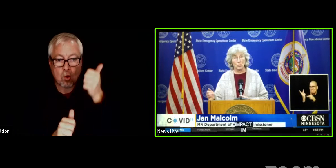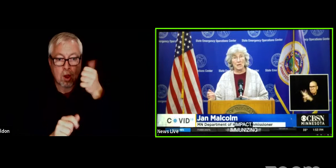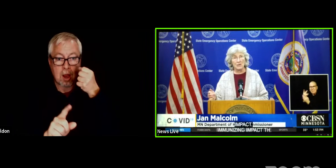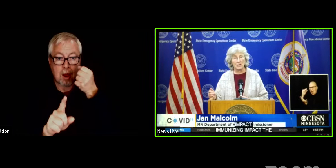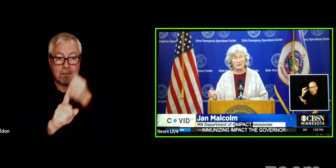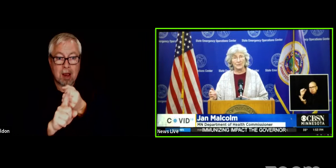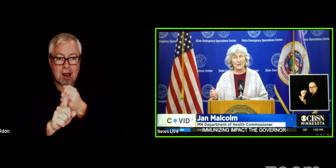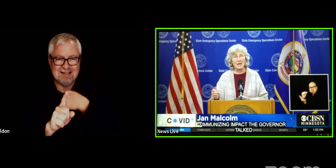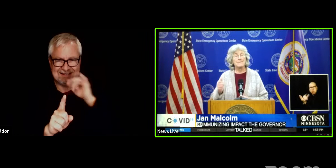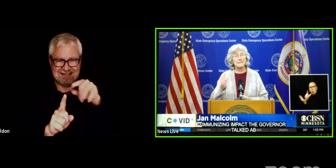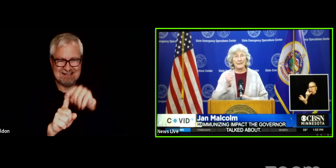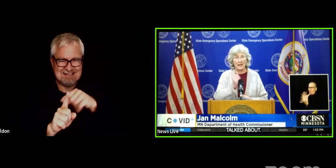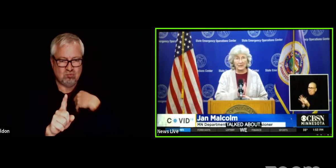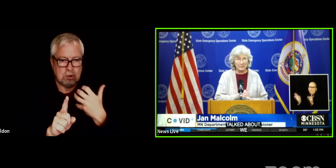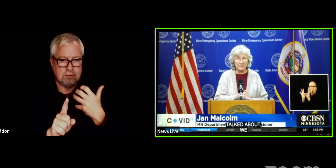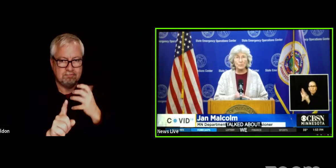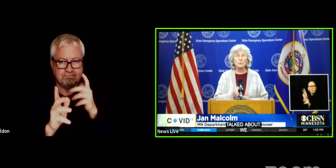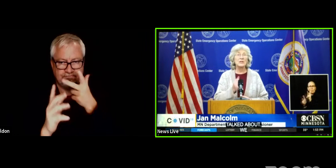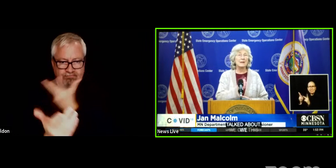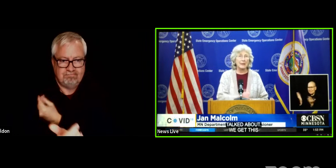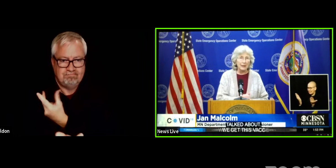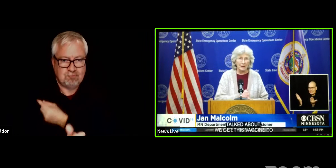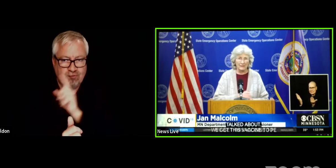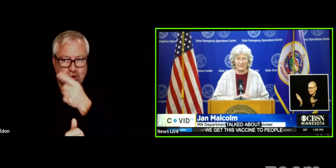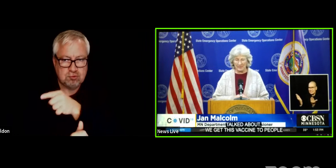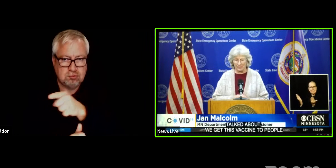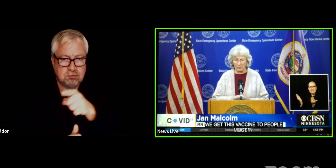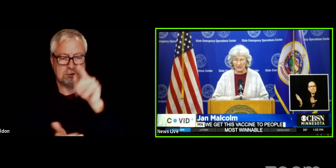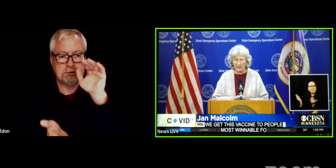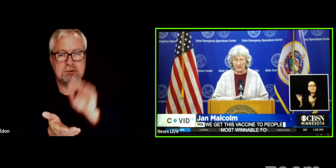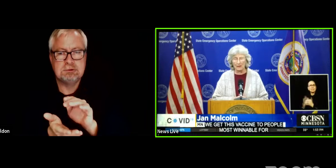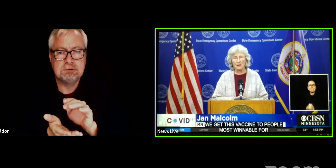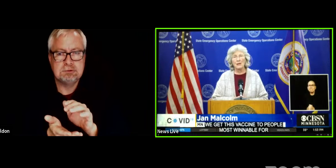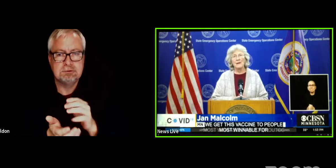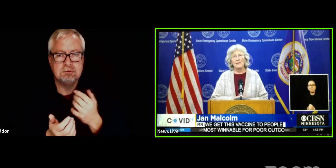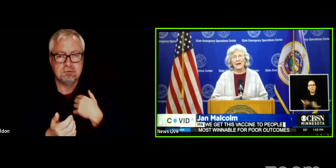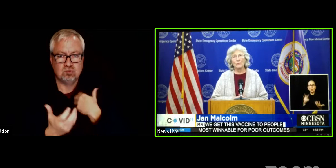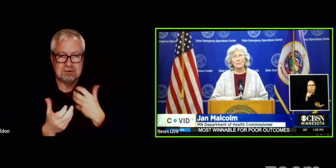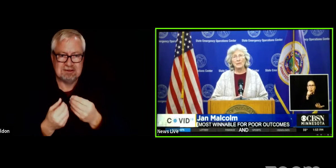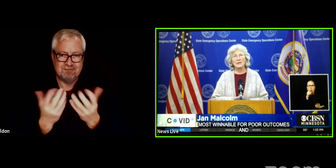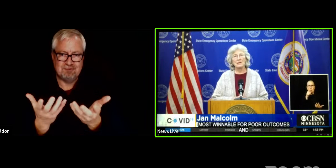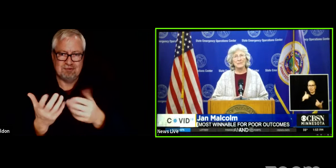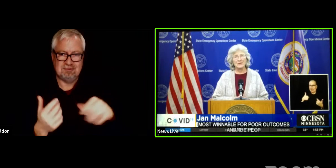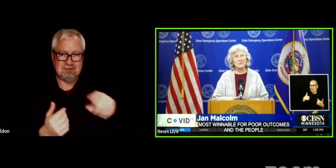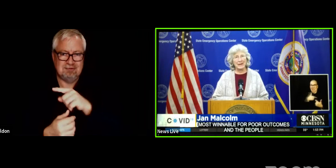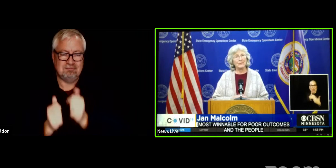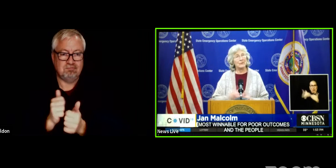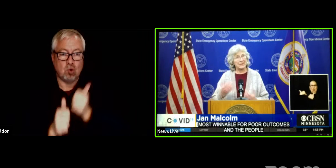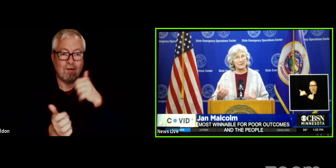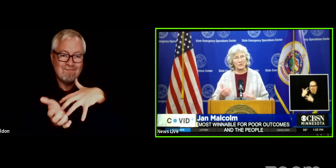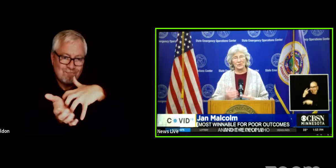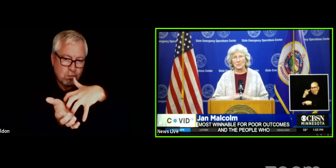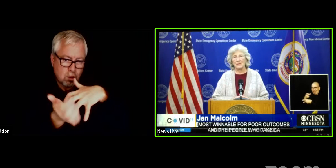POOR OUTCOMES, AND THE PEOPLE WHO TAKE CARE OF THE PEOPLE WHO NEED CARE, THAT WILL BE THE BIGGEST BANG FOR THE BUCK, SO TO